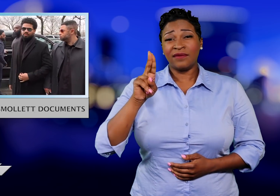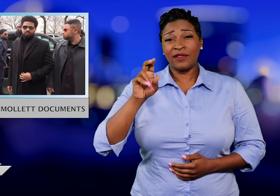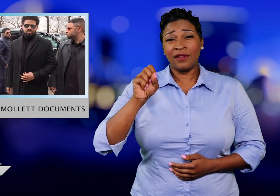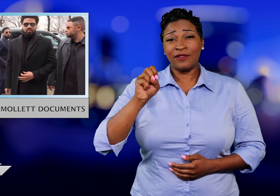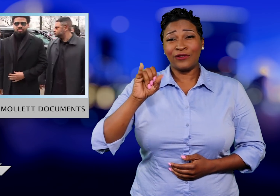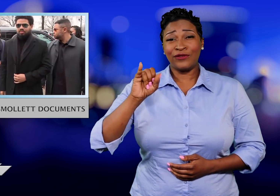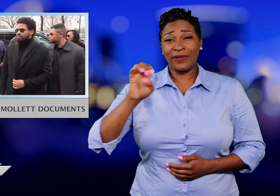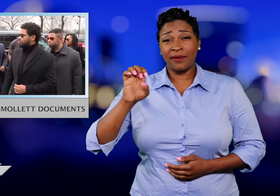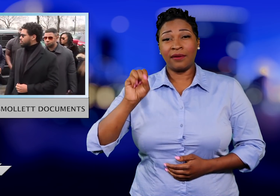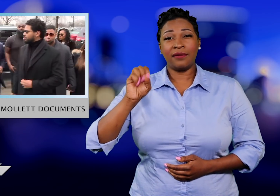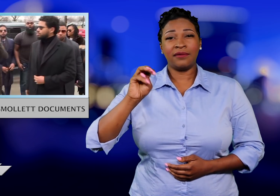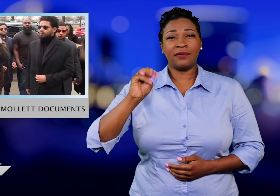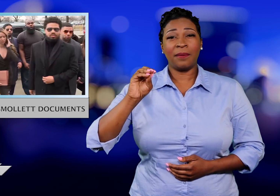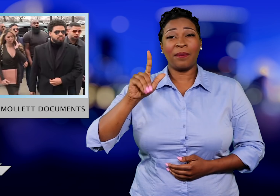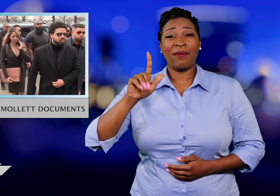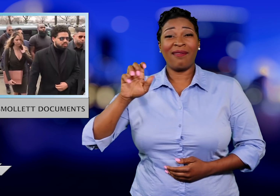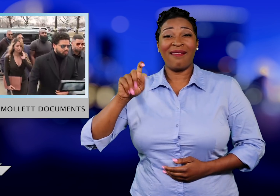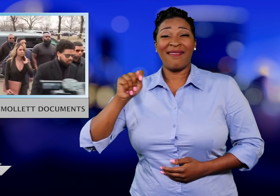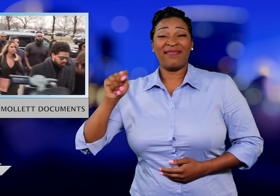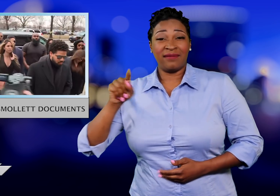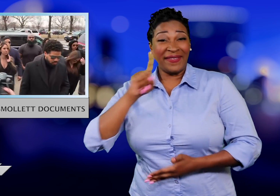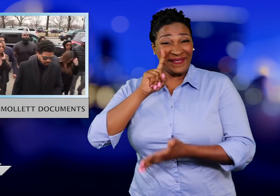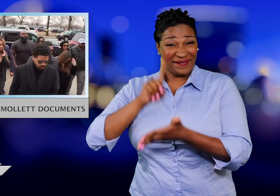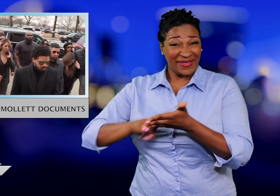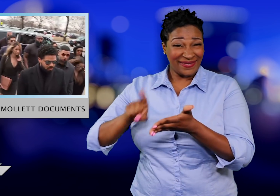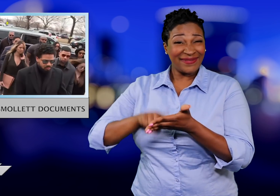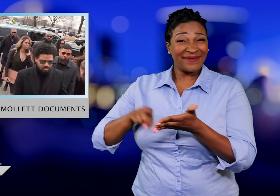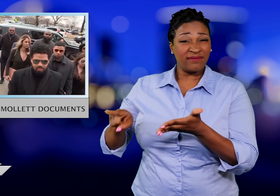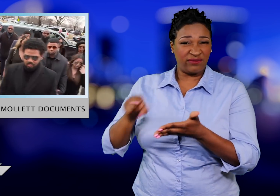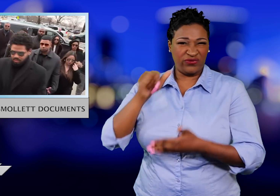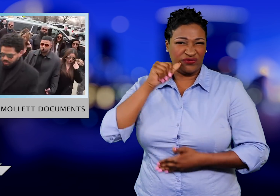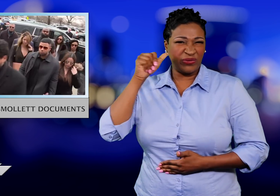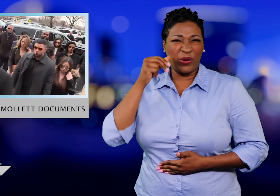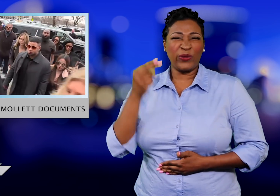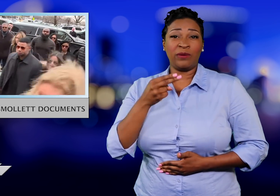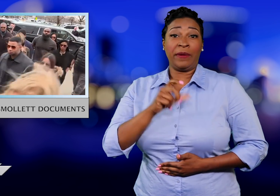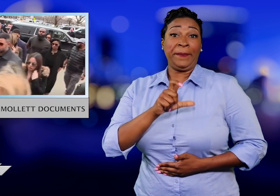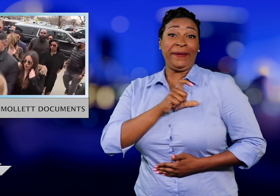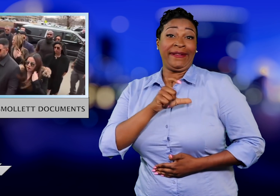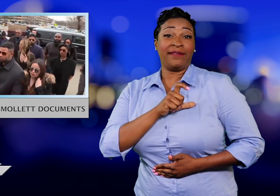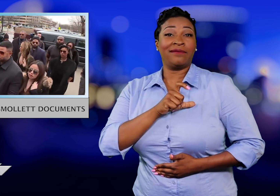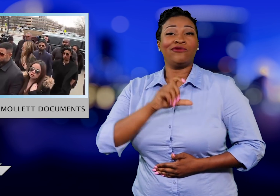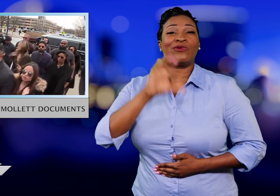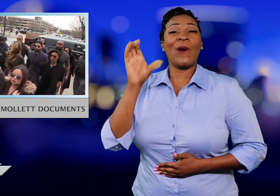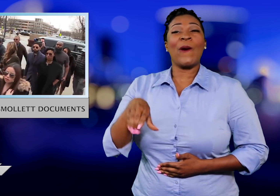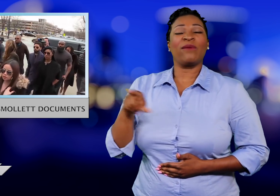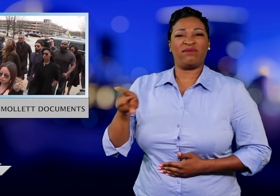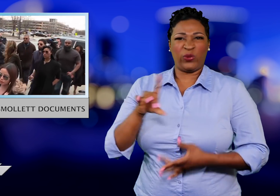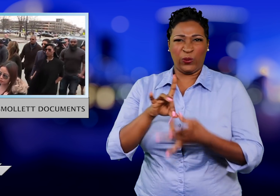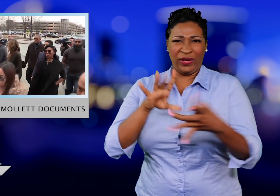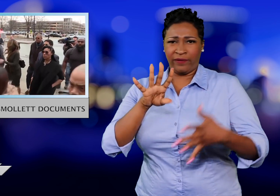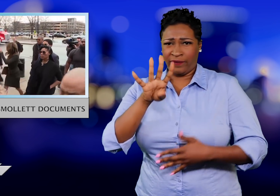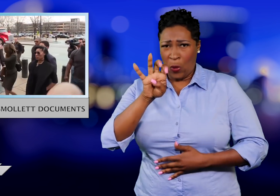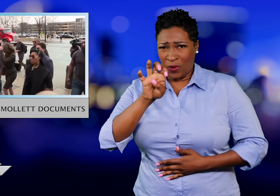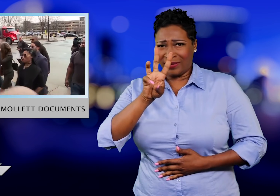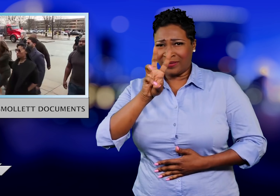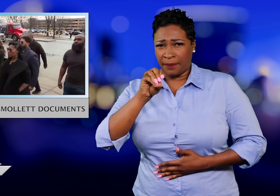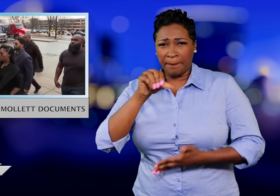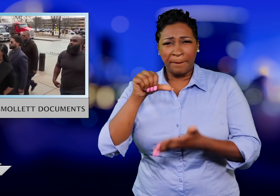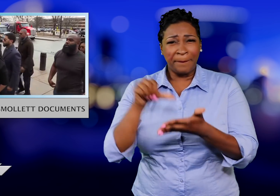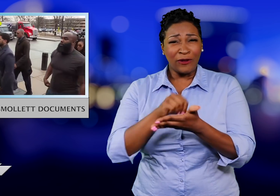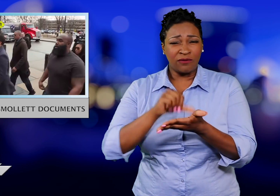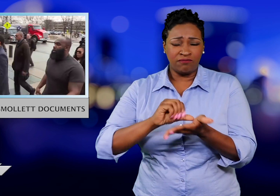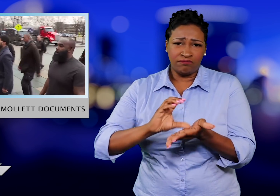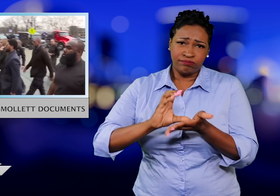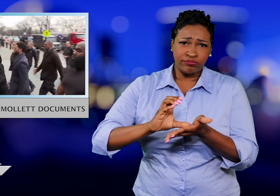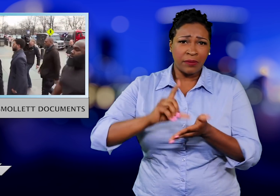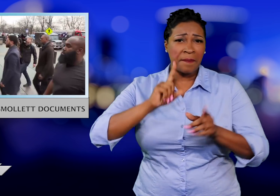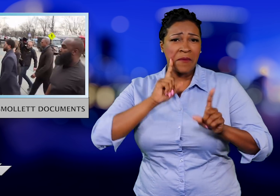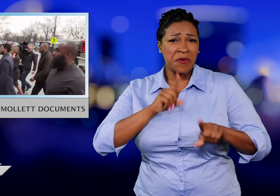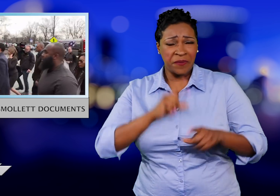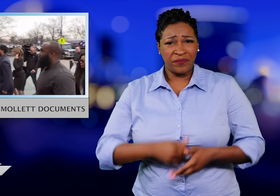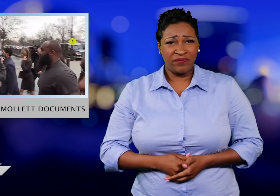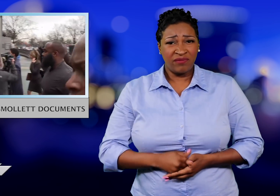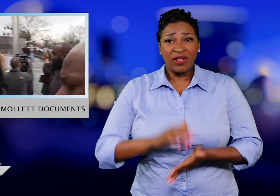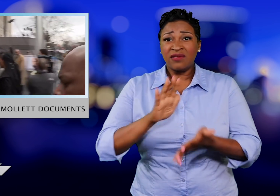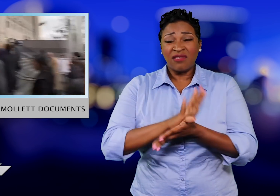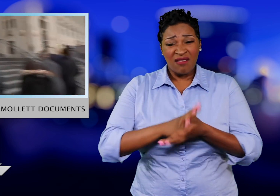On Thursday, Chicago police released 460 pages from the Jussie Smollett investigation.